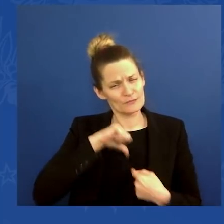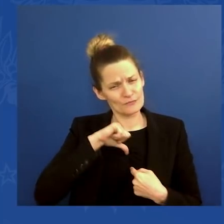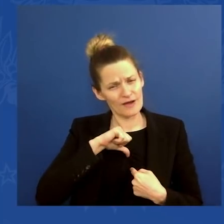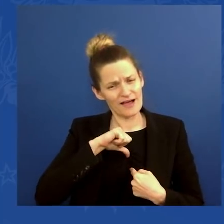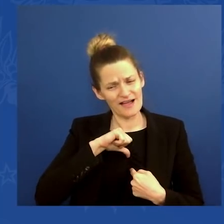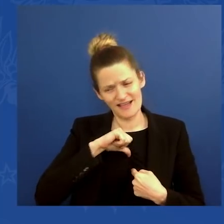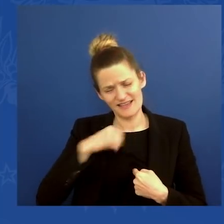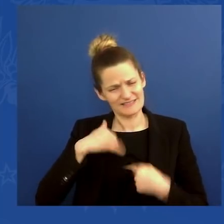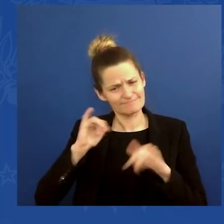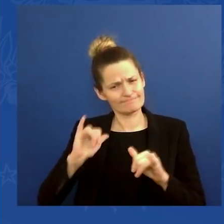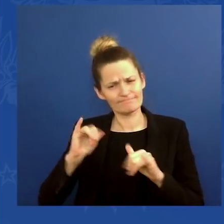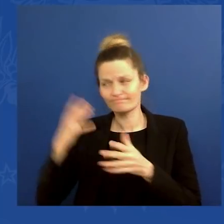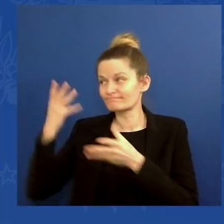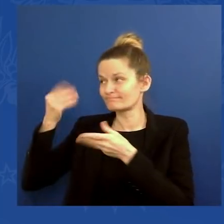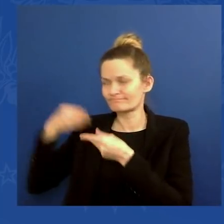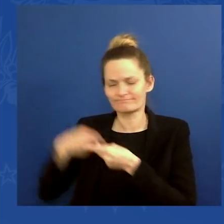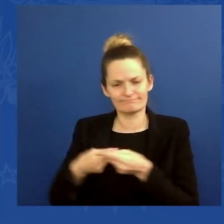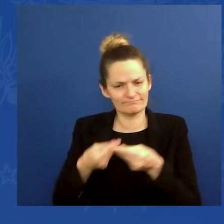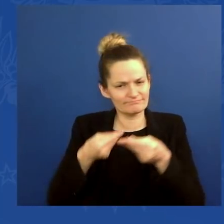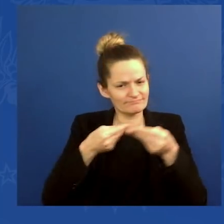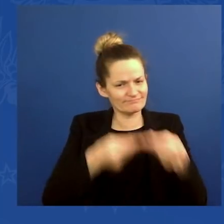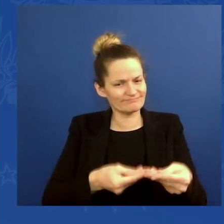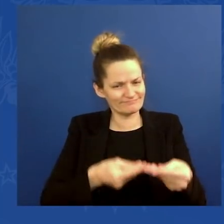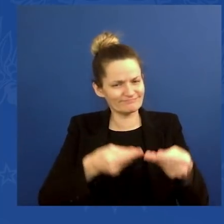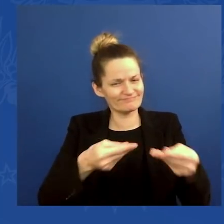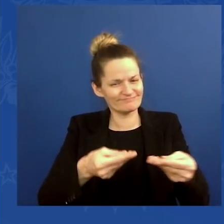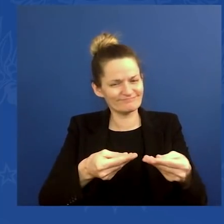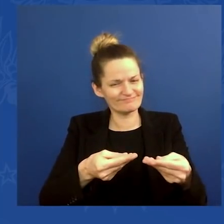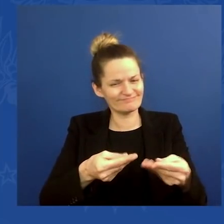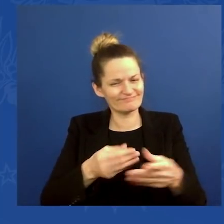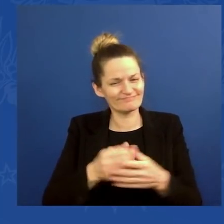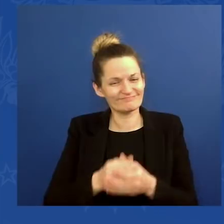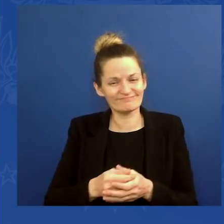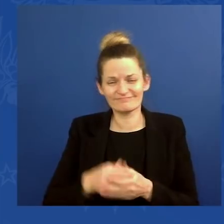to generations of our family, even though they've been here since the mid-1800s.